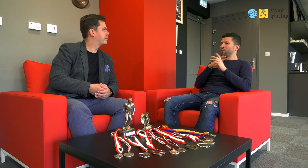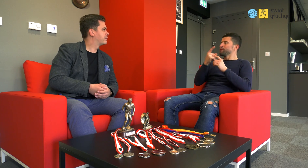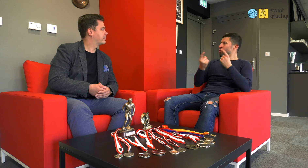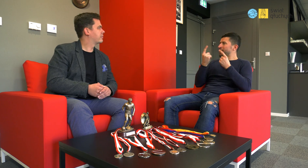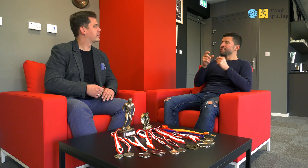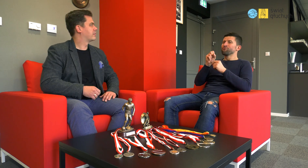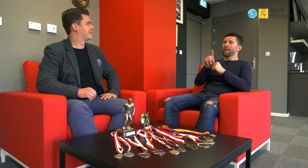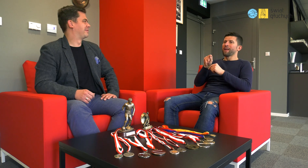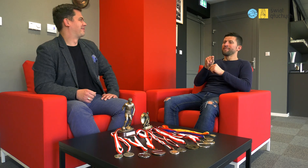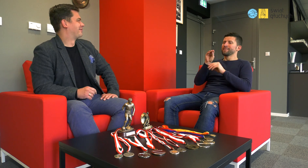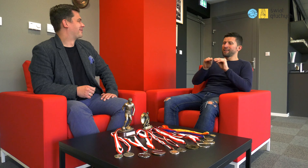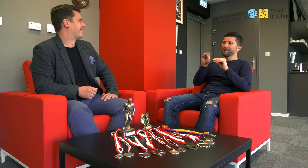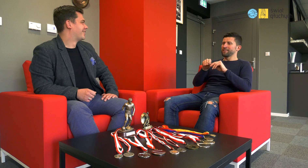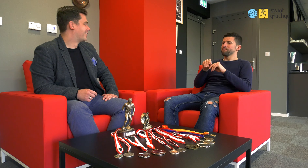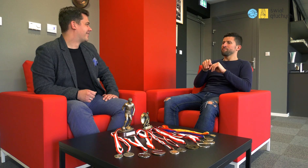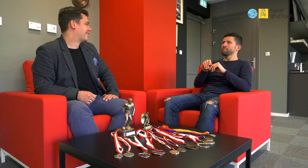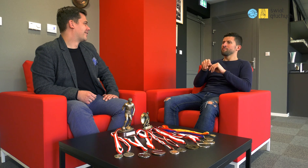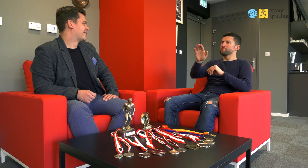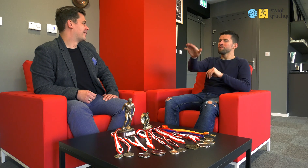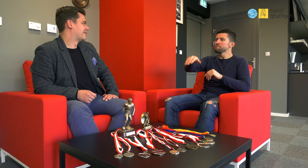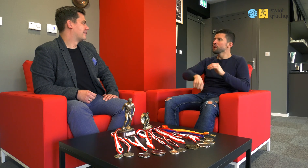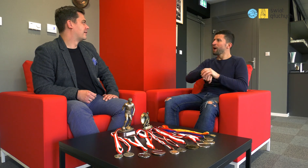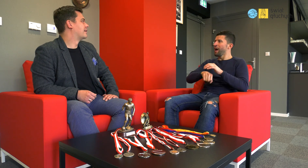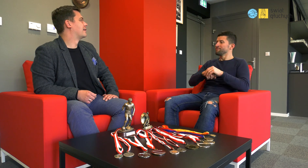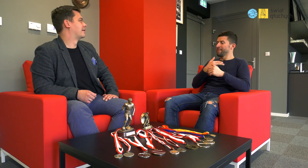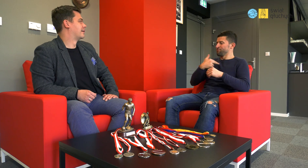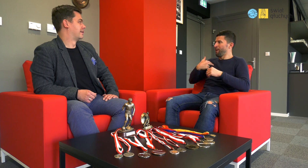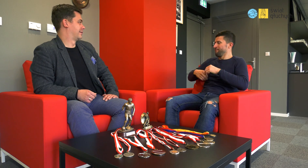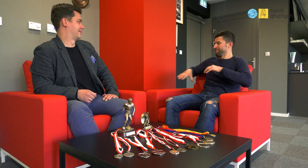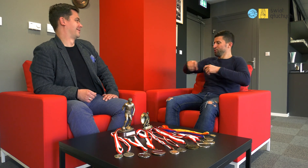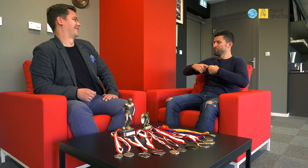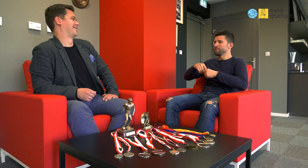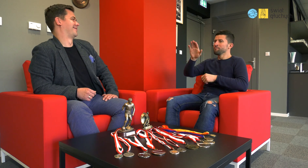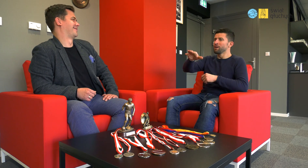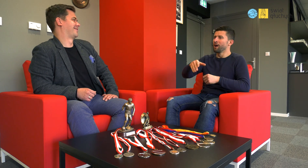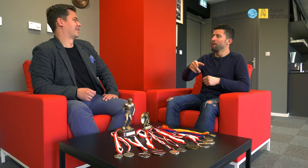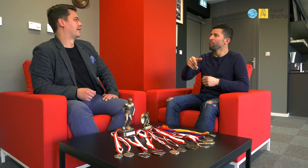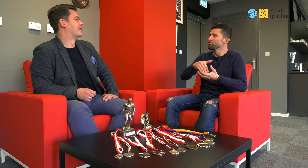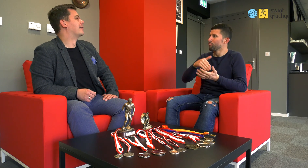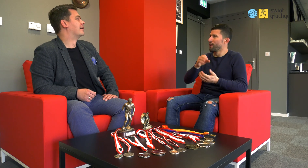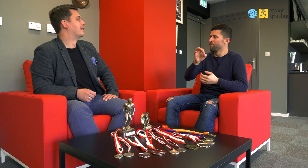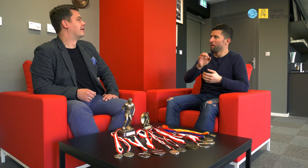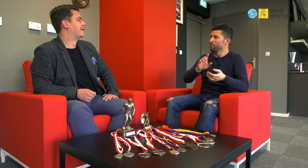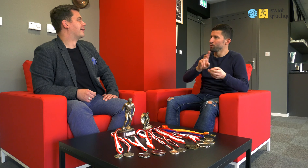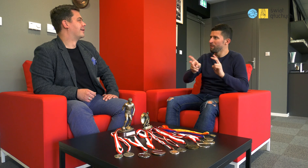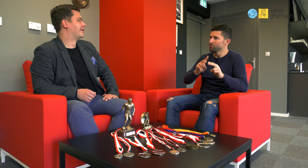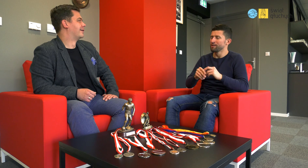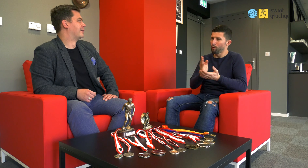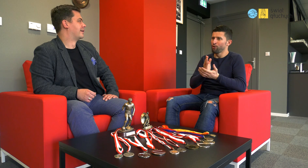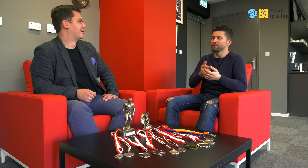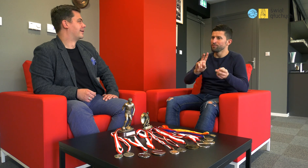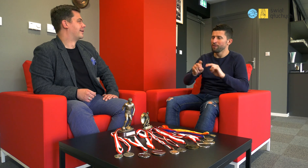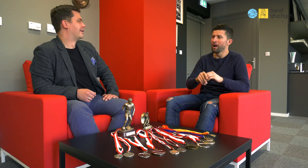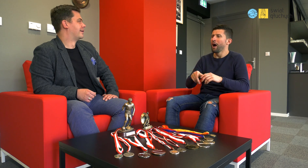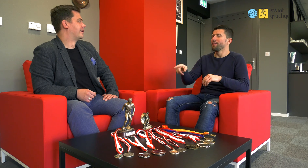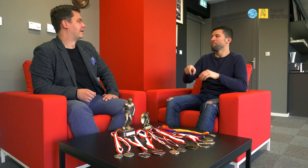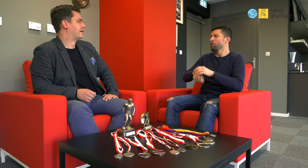There was a situation in which the coach asked one football player from our team to help translate for us.